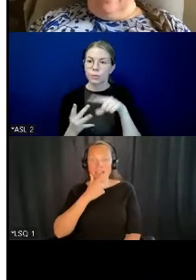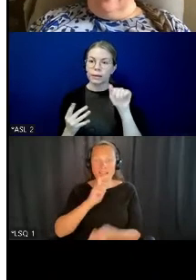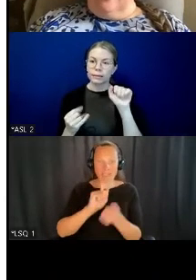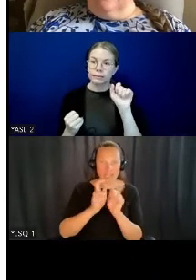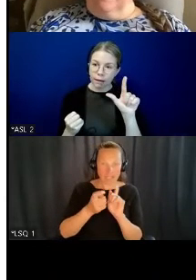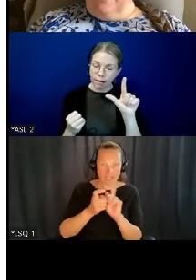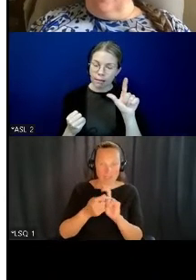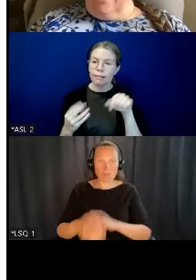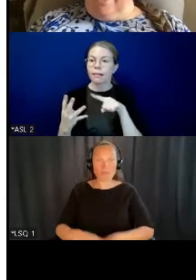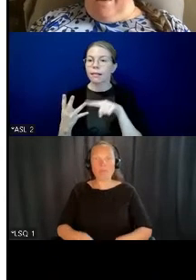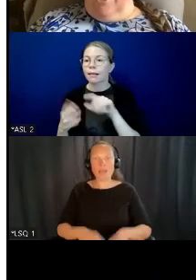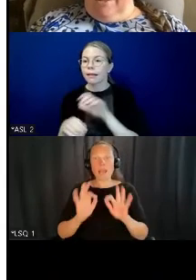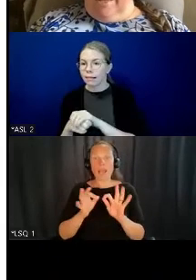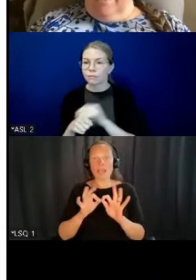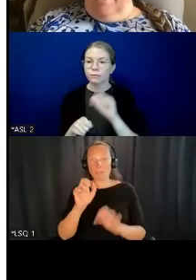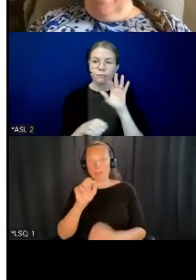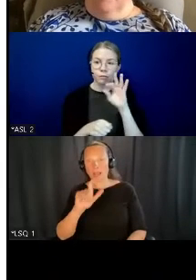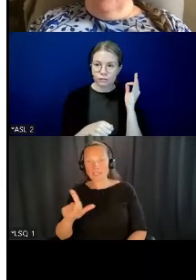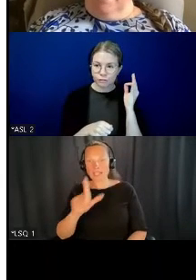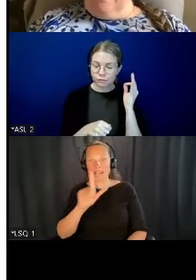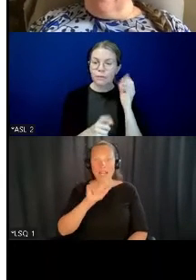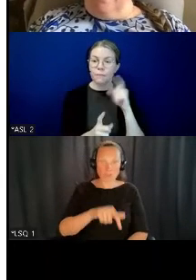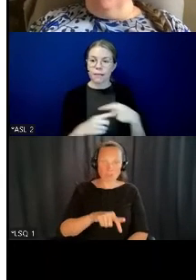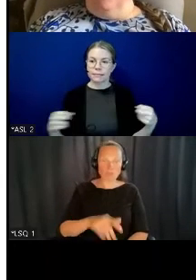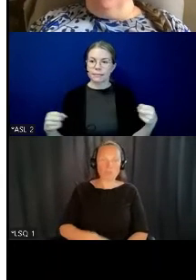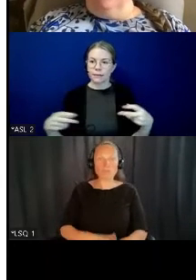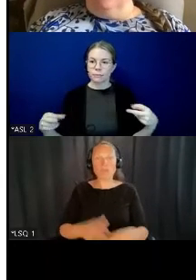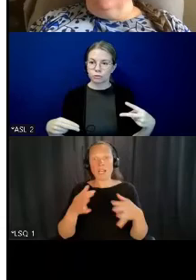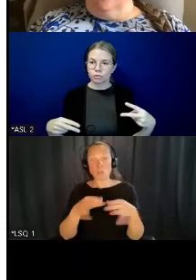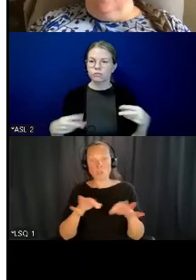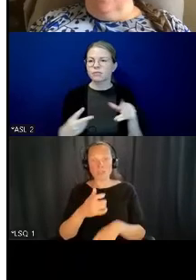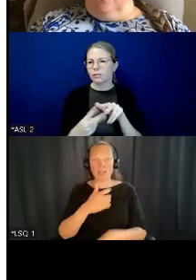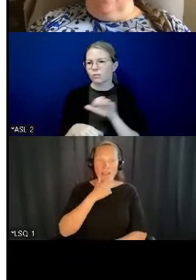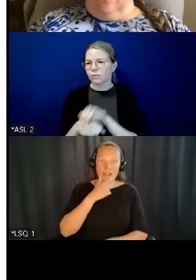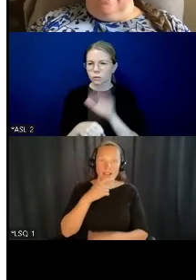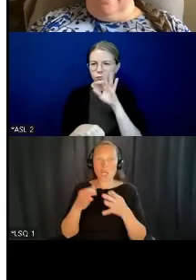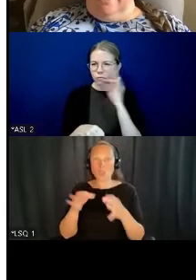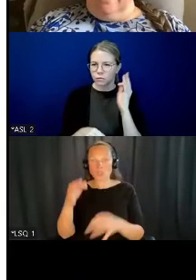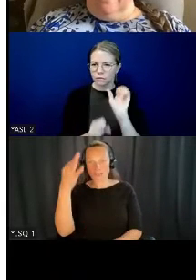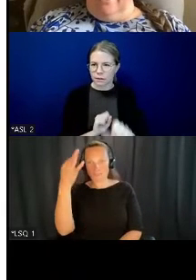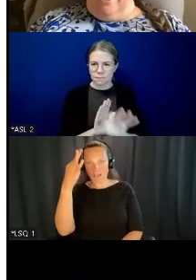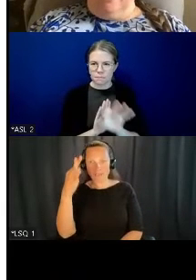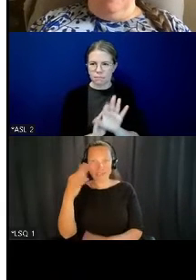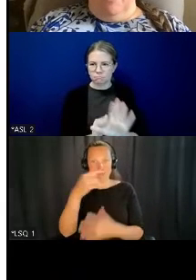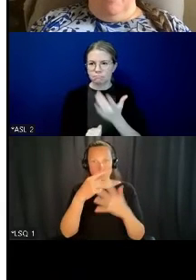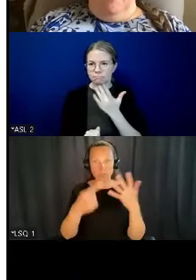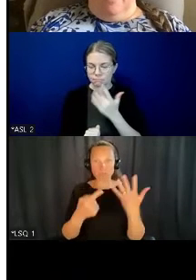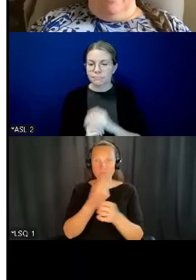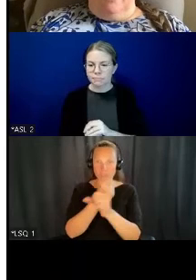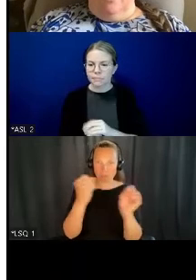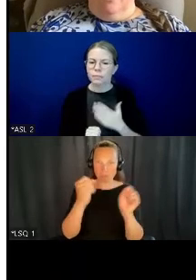ENGLISH AND FRENCH CAPTIONING. PLEASE TAKE A MOMENT TO ADJUST YOUR SETTINGS AS APPROPRIATE.